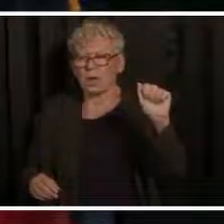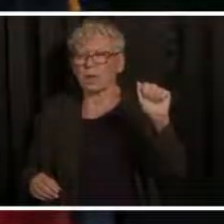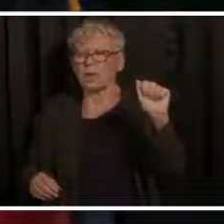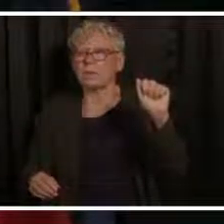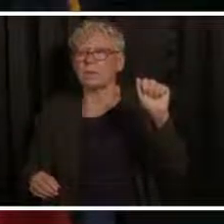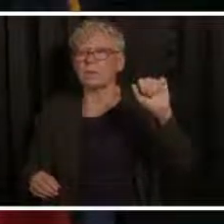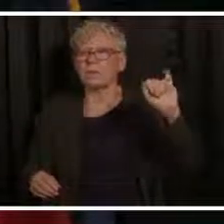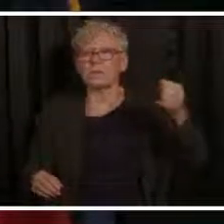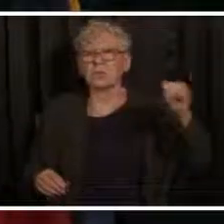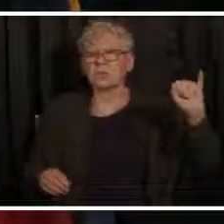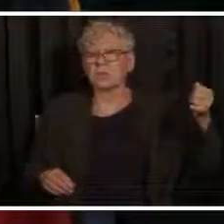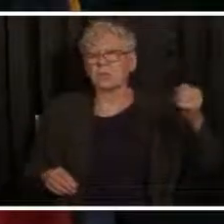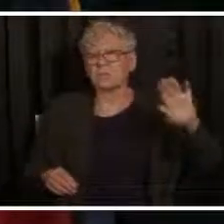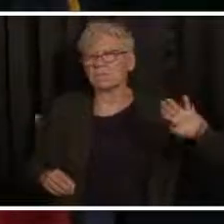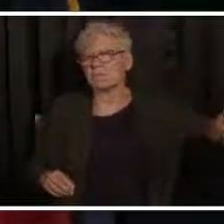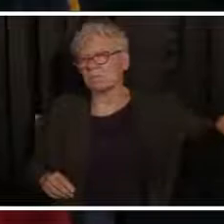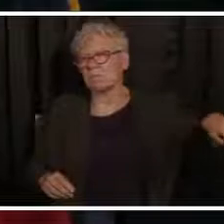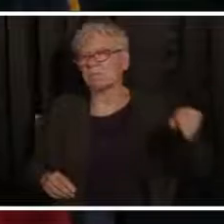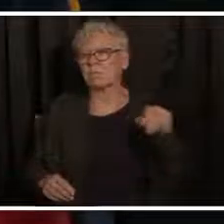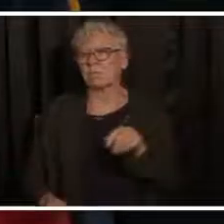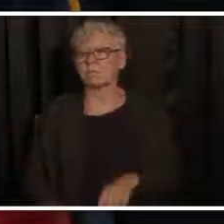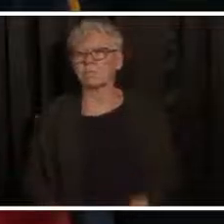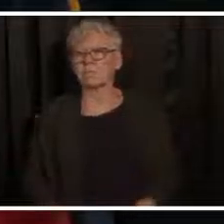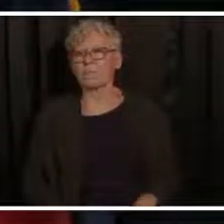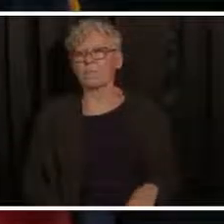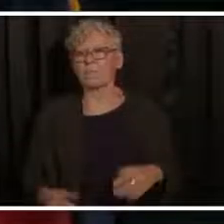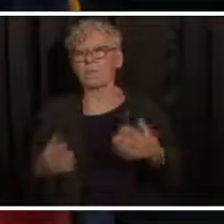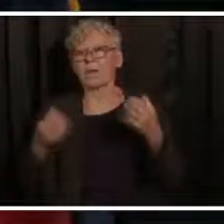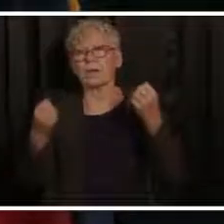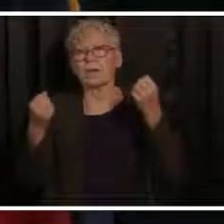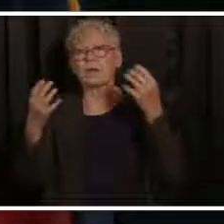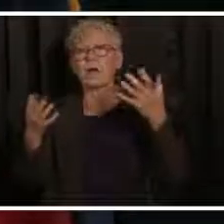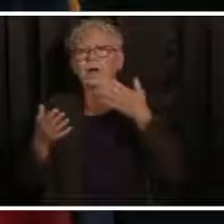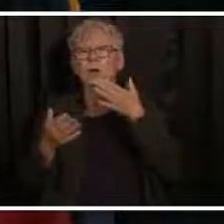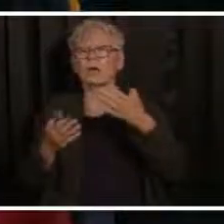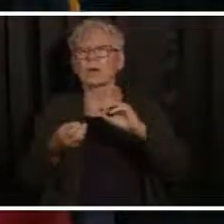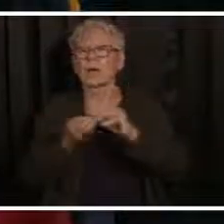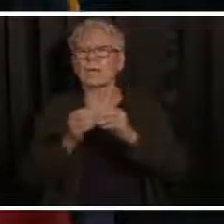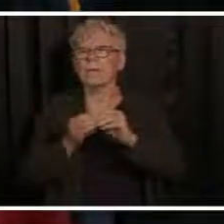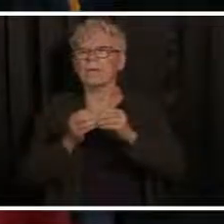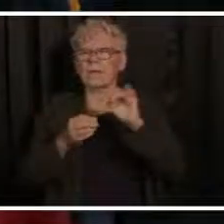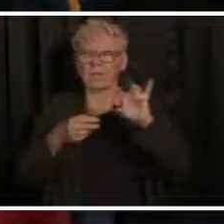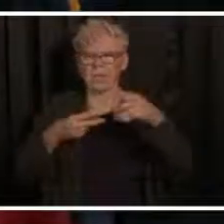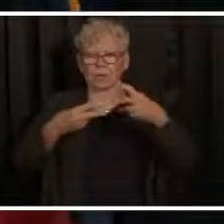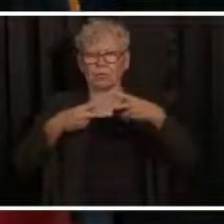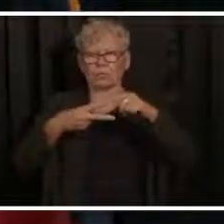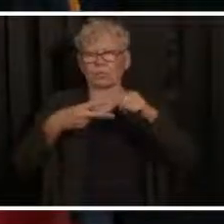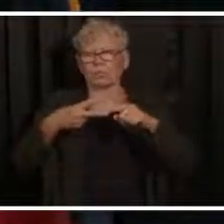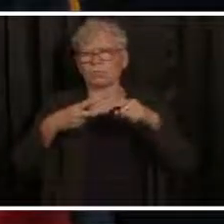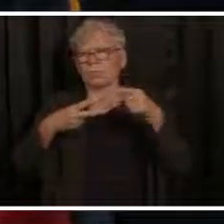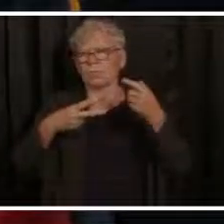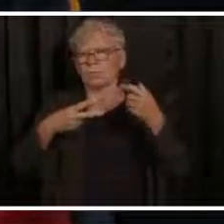the supply chain for the visor is very strong and uh we will as needed request new doses and we will get you the break of